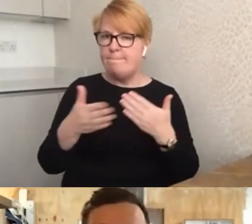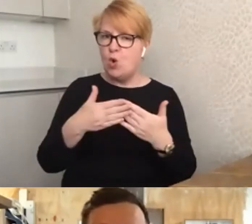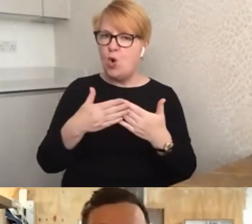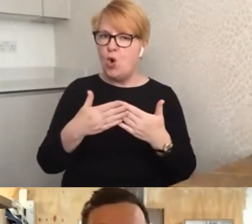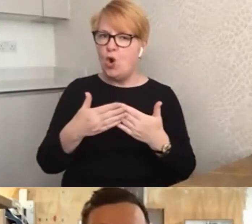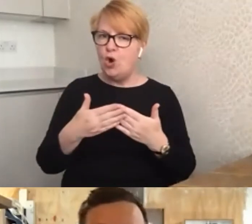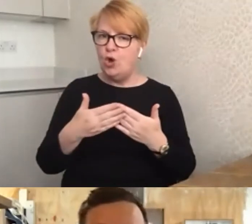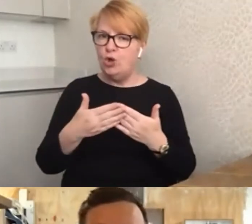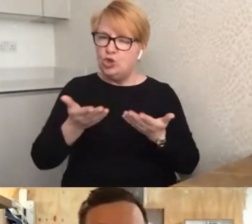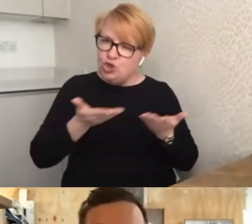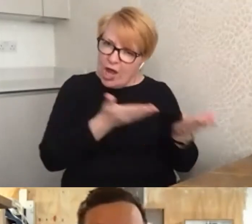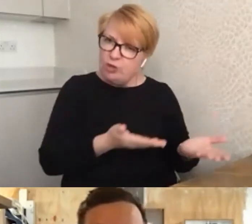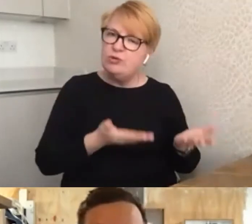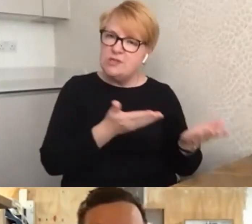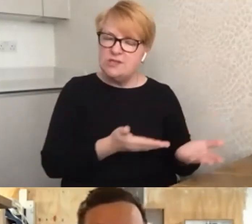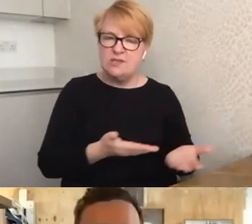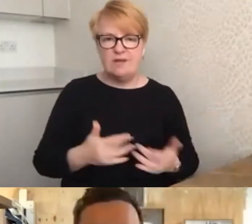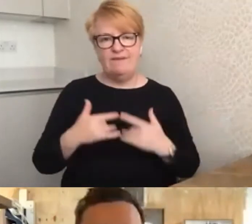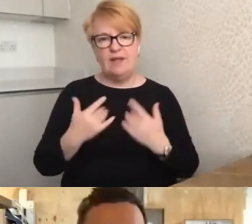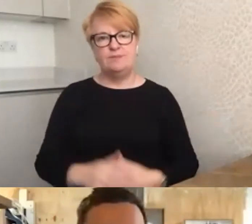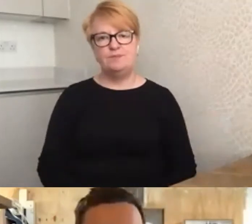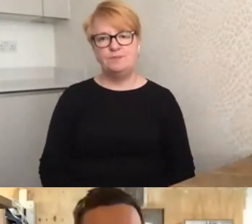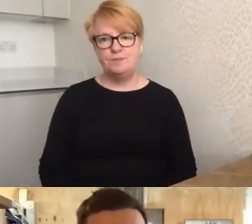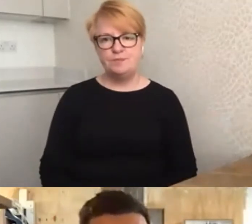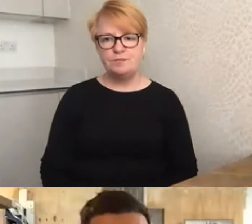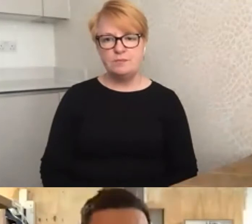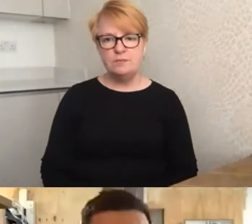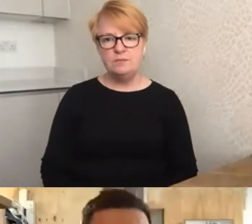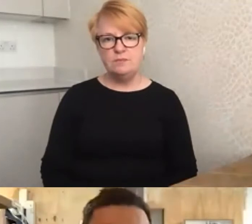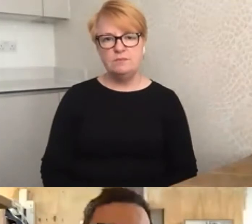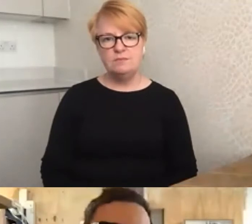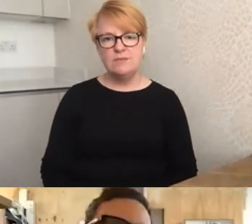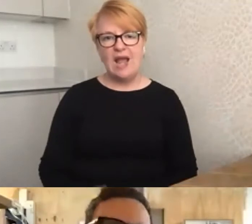And I'm tend, I tend to be quite uncomfortable with the idea of like curating it.